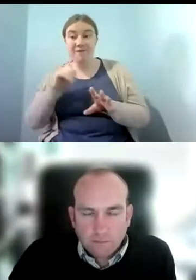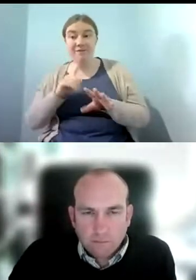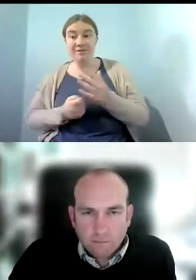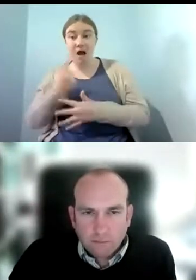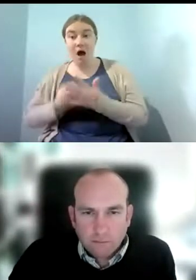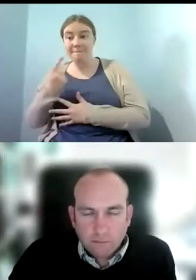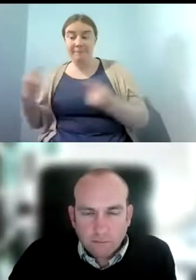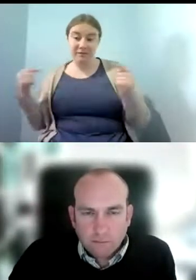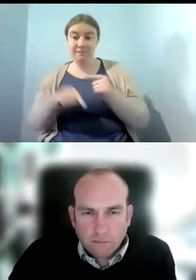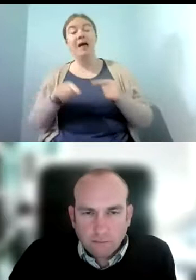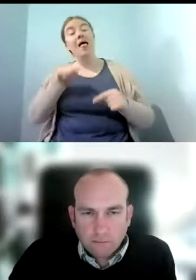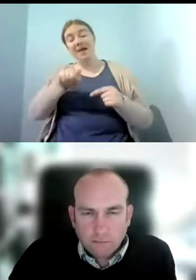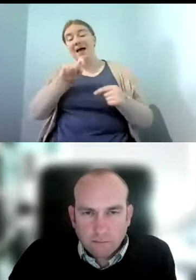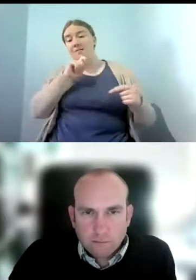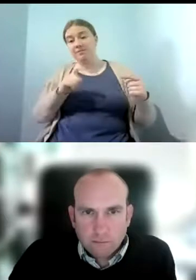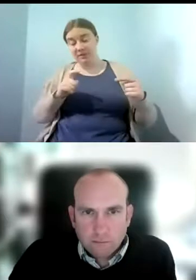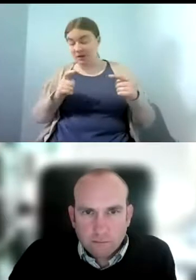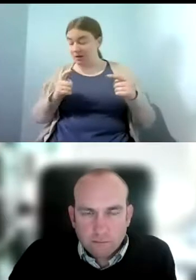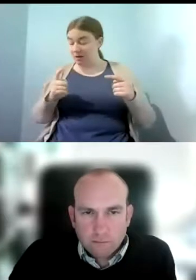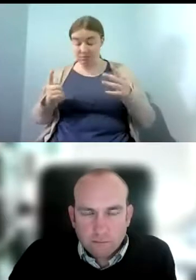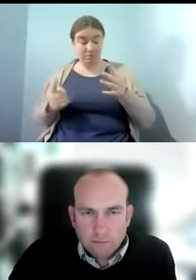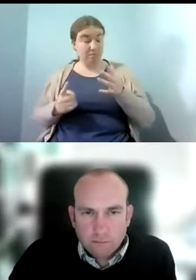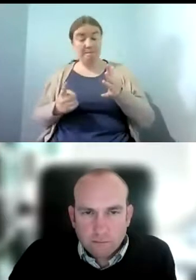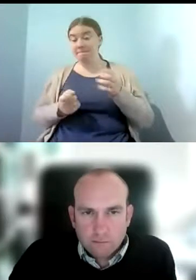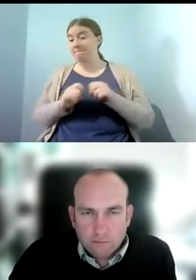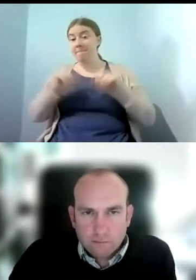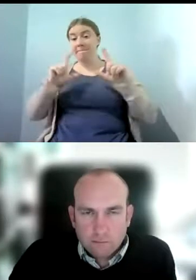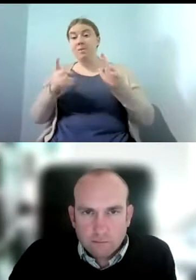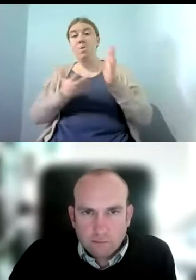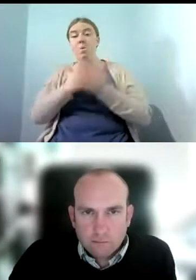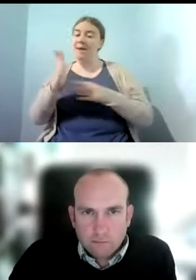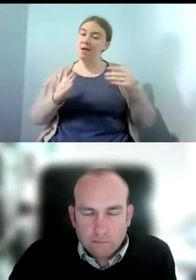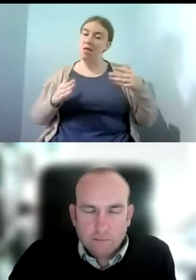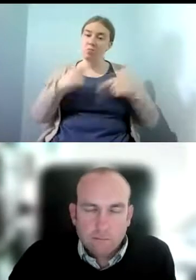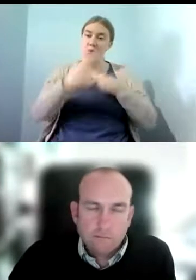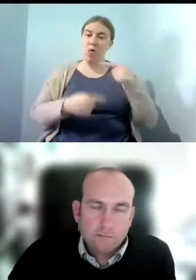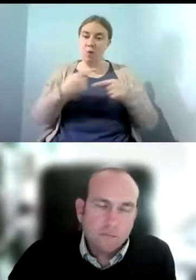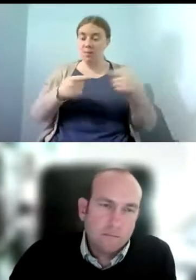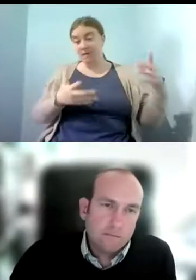passes through a loop within the fish pass and we get we've got a few sort of uh pit